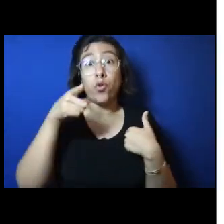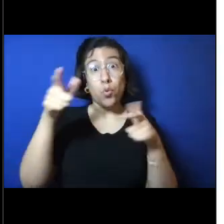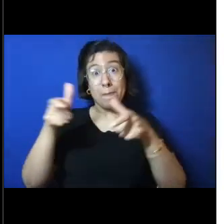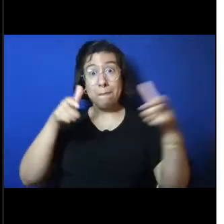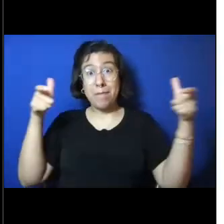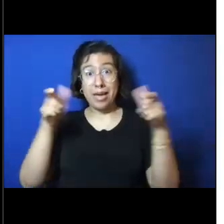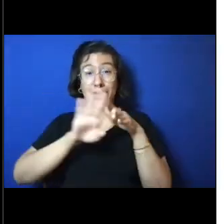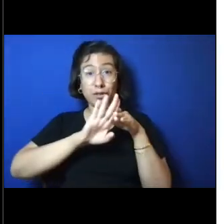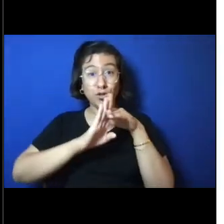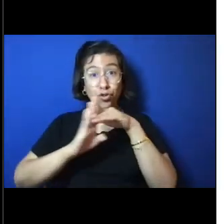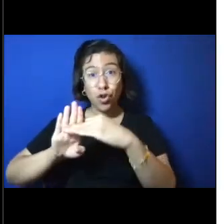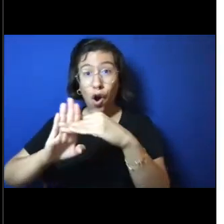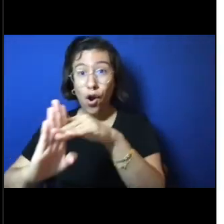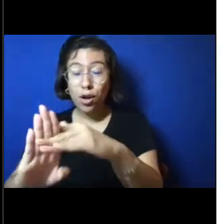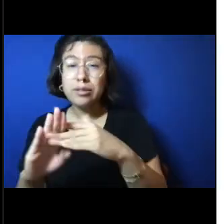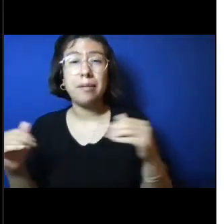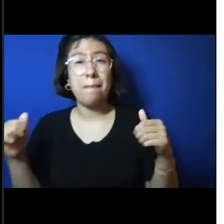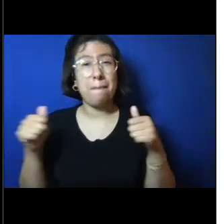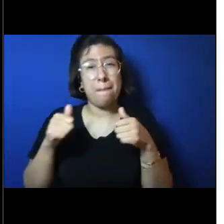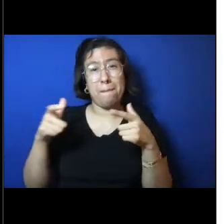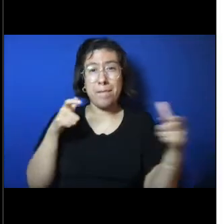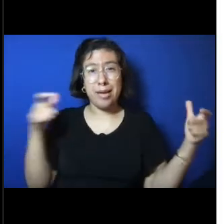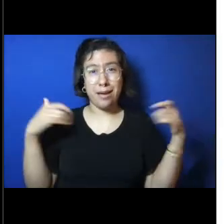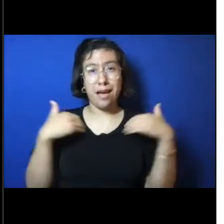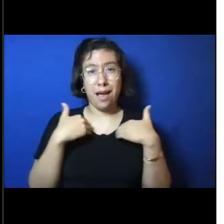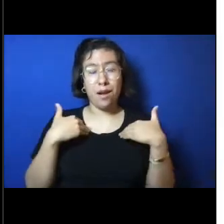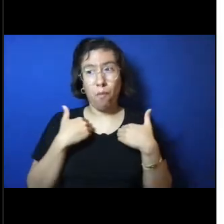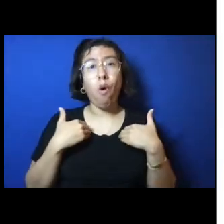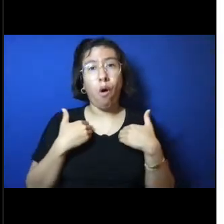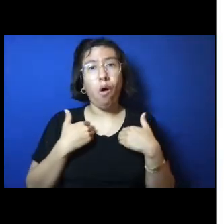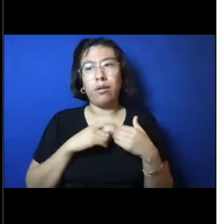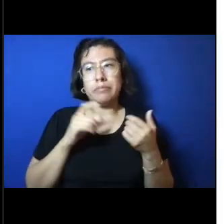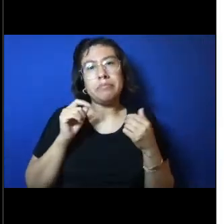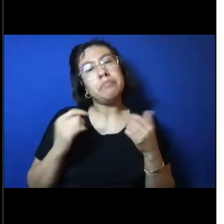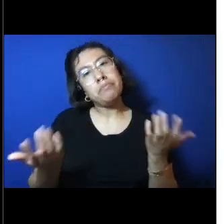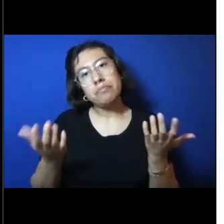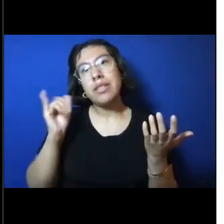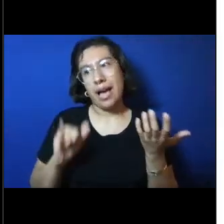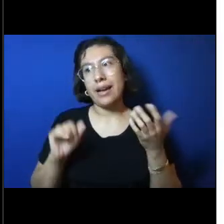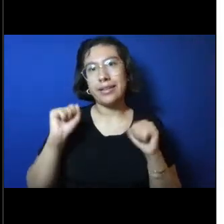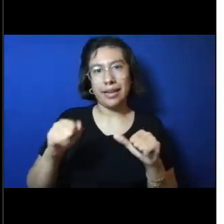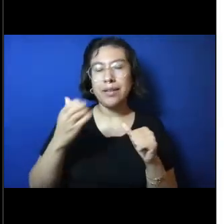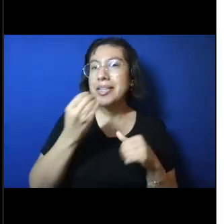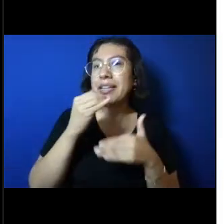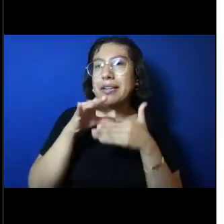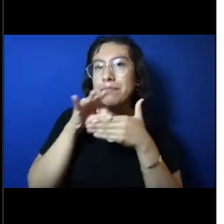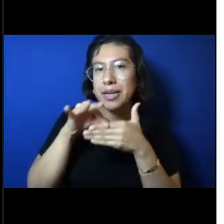bigger animals that are bigger than sea turtles that are also carnivorous will try to eat sea turtles.